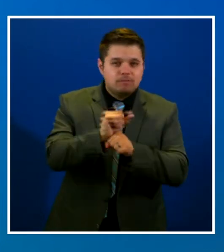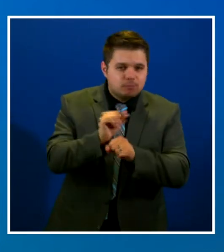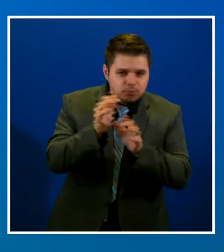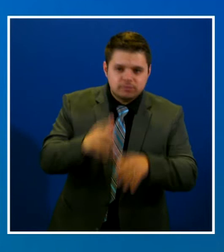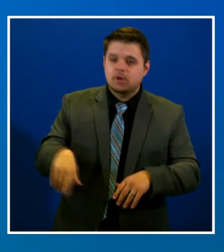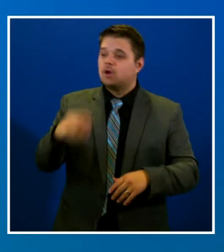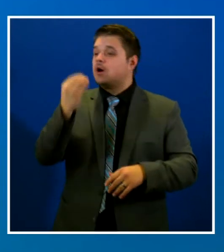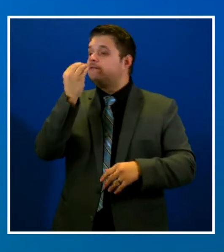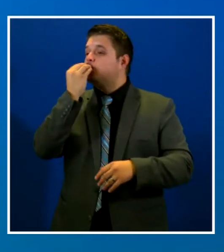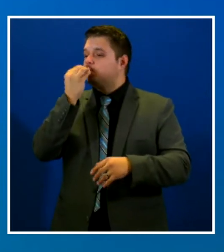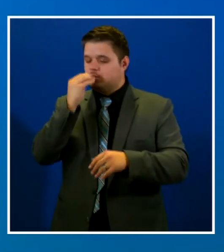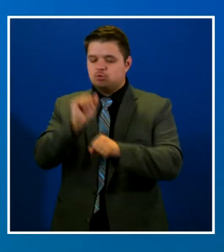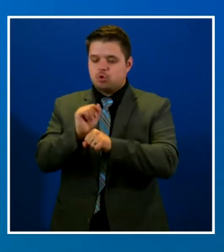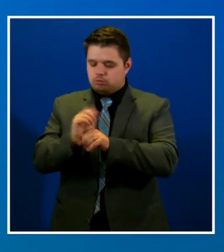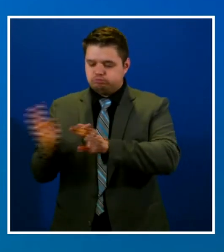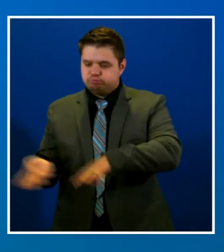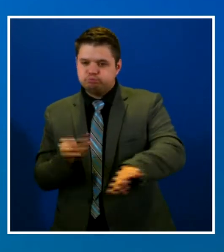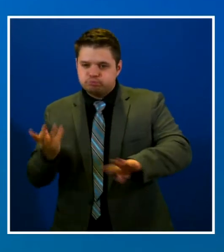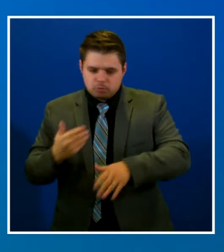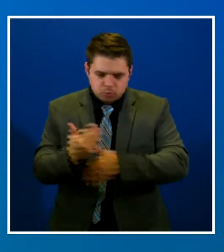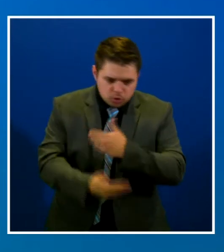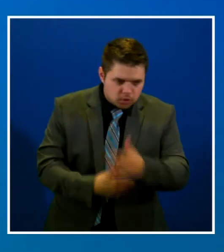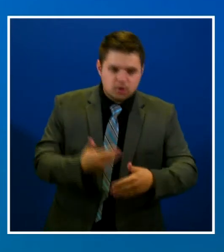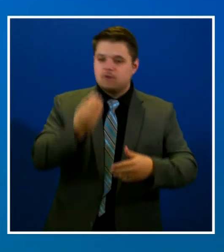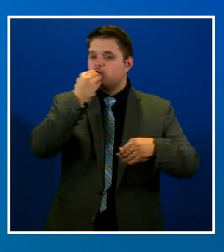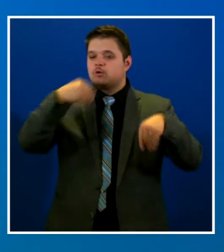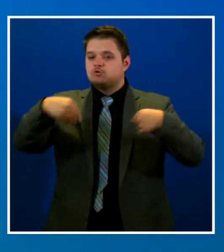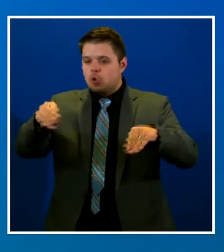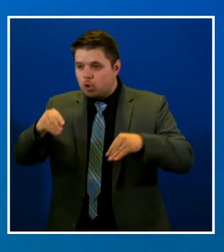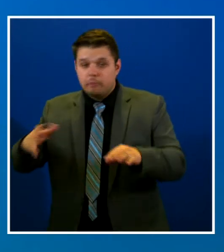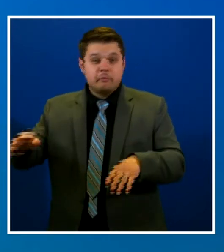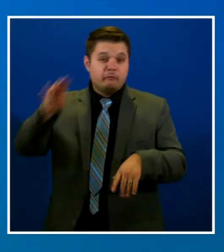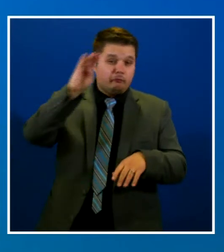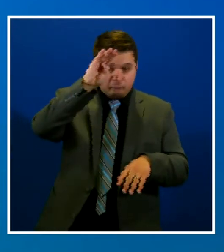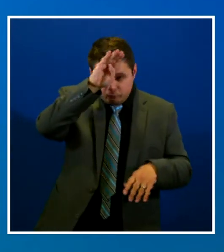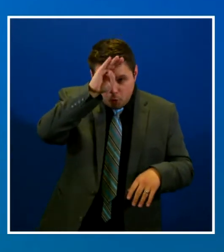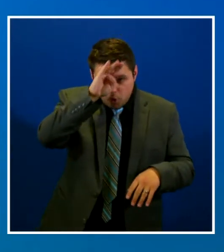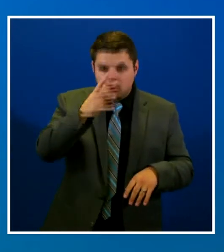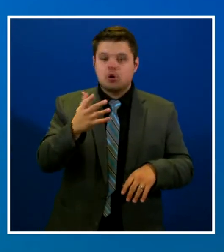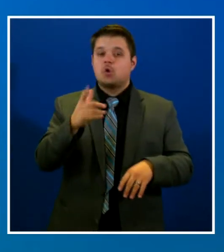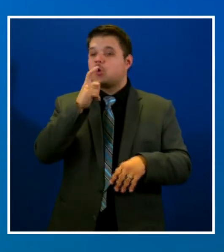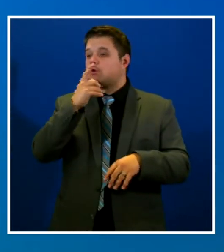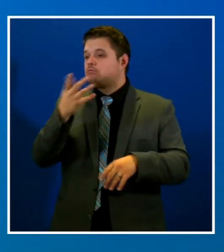firefighters, and law enforcement and corrections. Again, effective March 22nd.